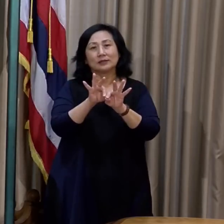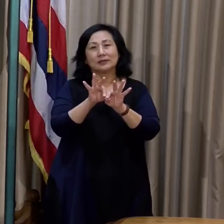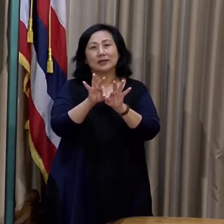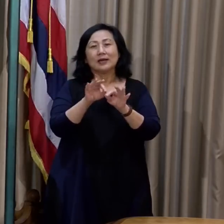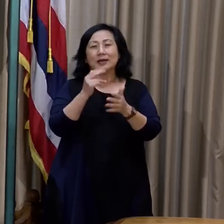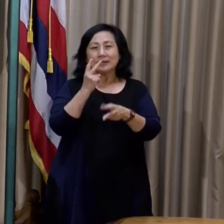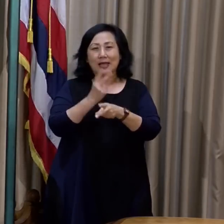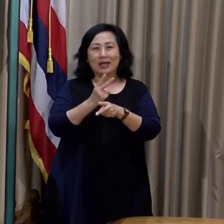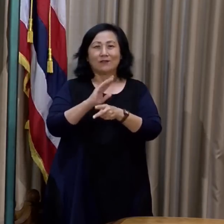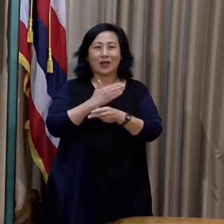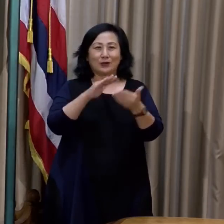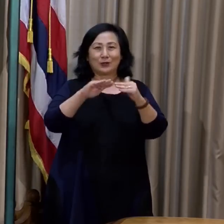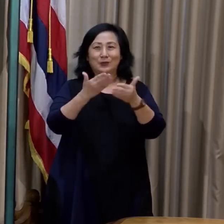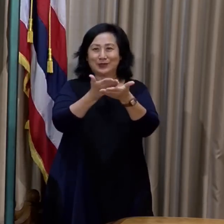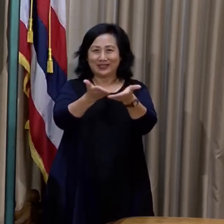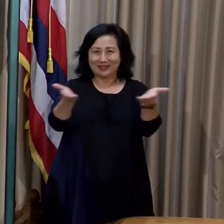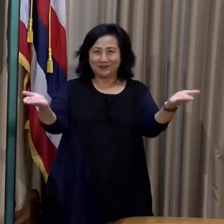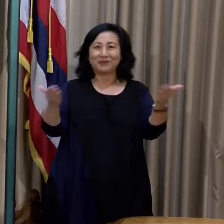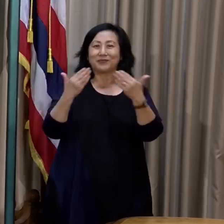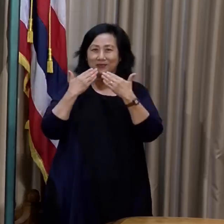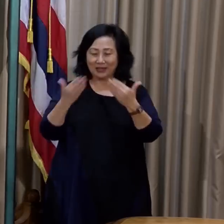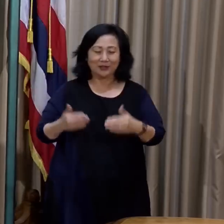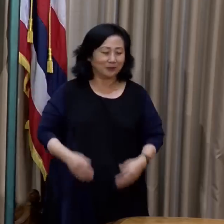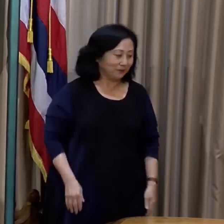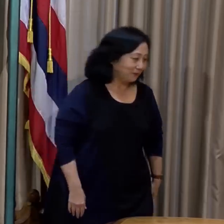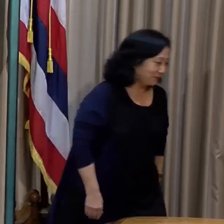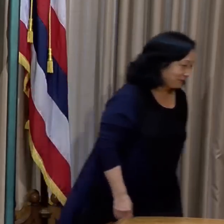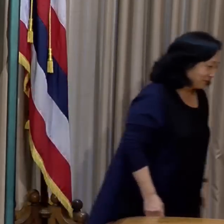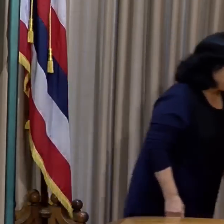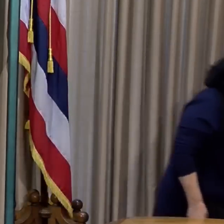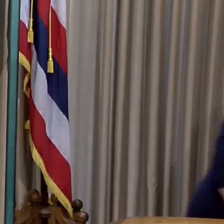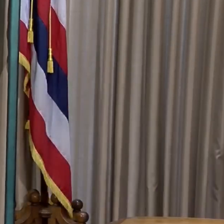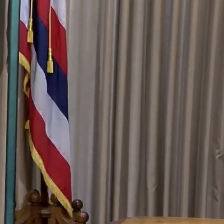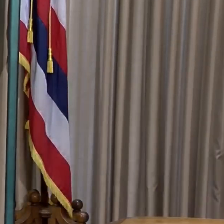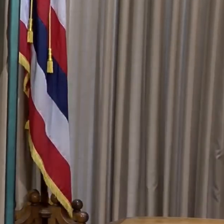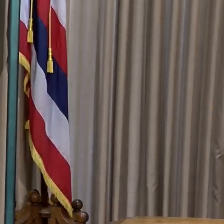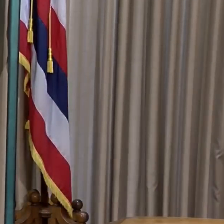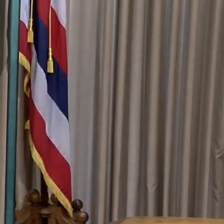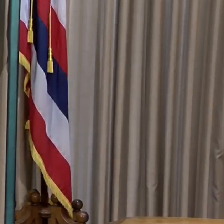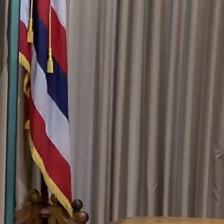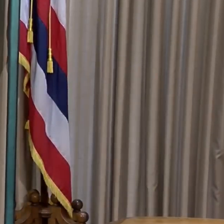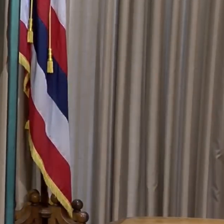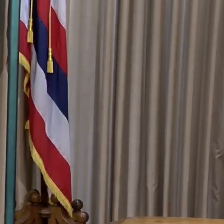PEOPLE OF HAWAII, PLEASE TAKE CARE OF YOURSELF, HELP TAKE CARE OF EACH OTHER, AND MOST IMPORTANTLY, UP TO TAKE CARE OF OUR COMMUNITY.